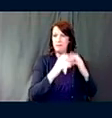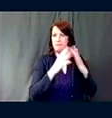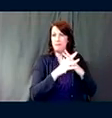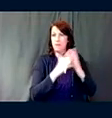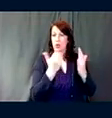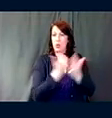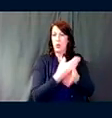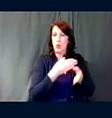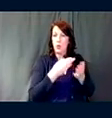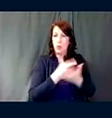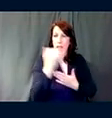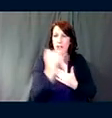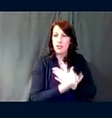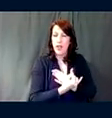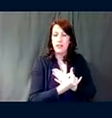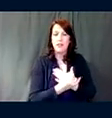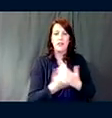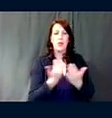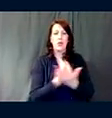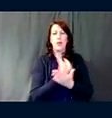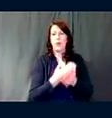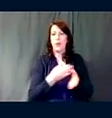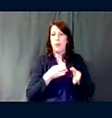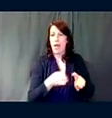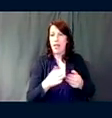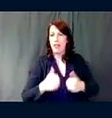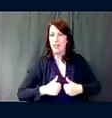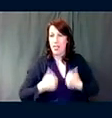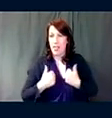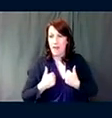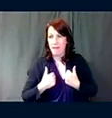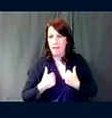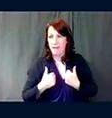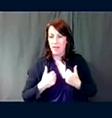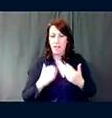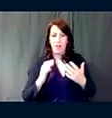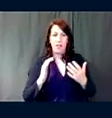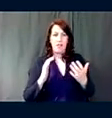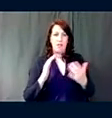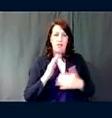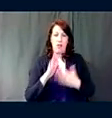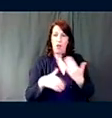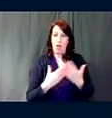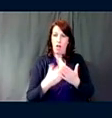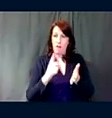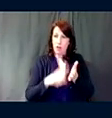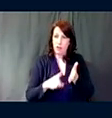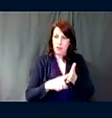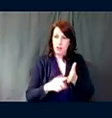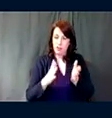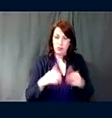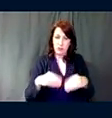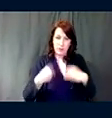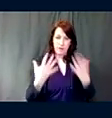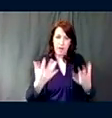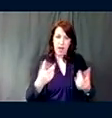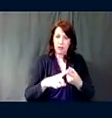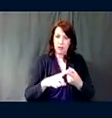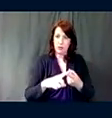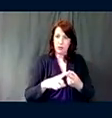NEW PATHS IN LIFE. ALL OF OUR RESOURCES, AS MANY AS POSSIBLE, ARE PROVIDED TO OUR